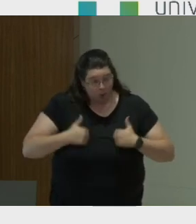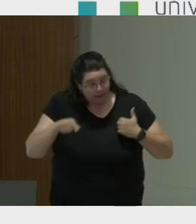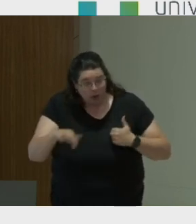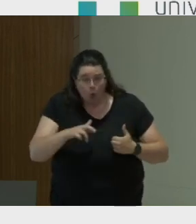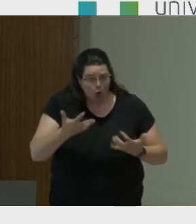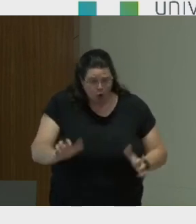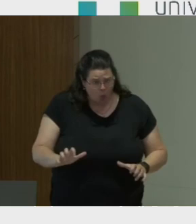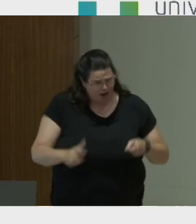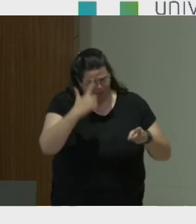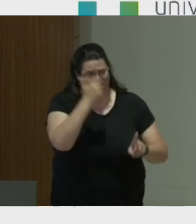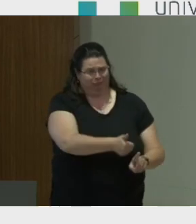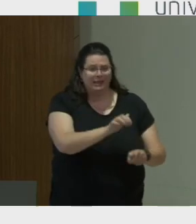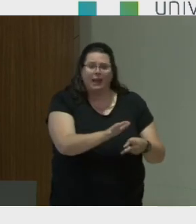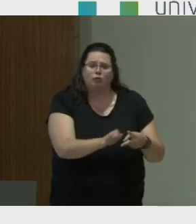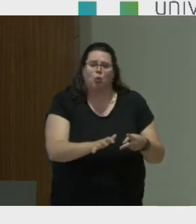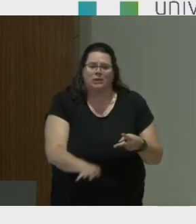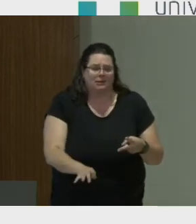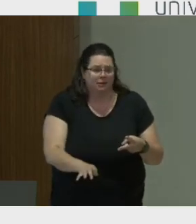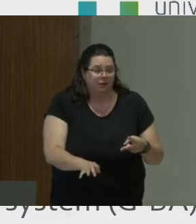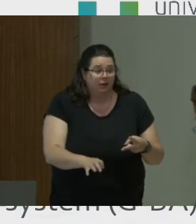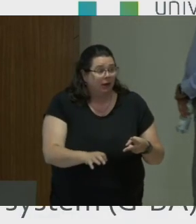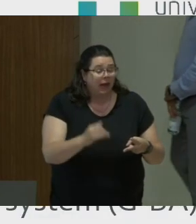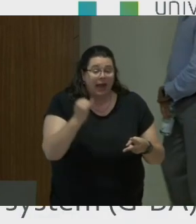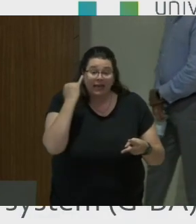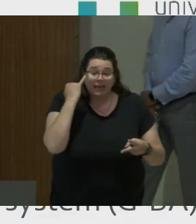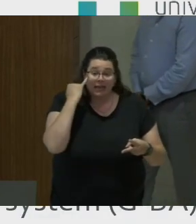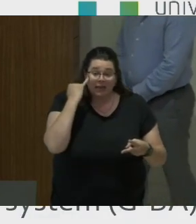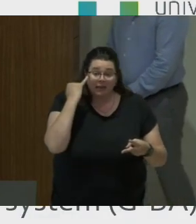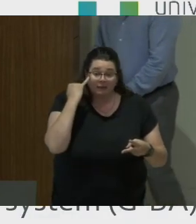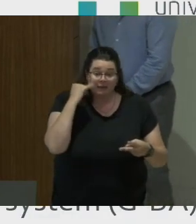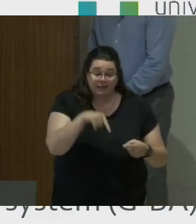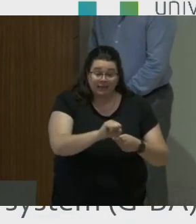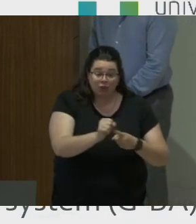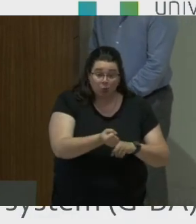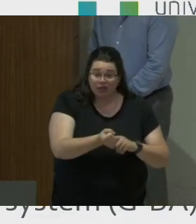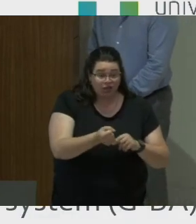and that they can leave situations that are unsupportable for them.